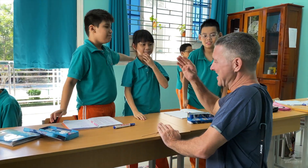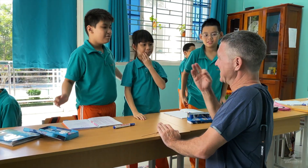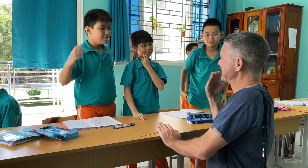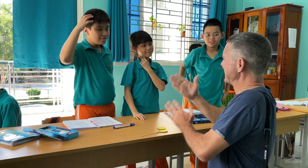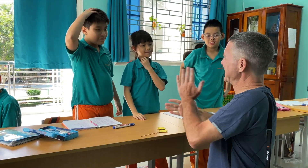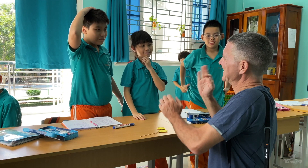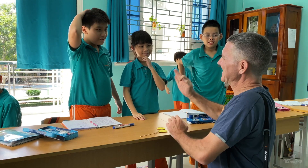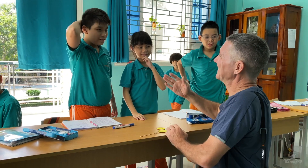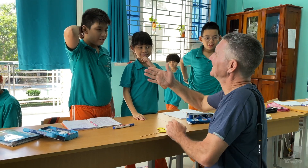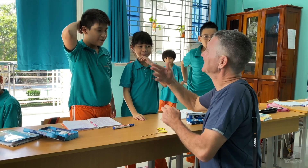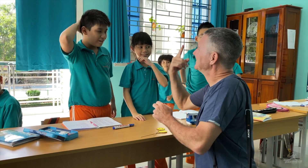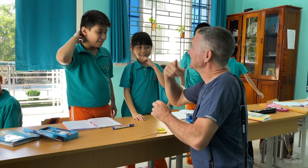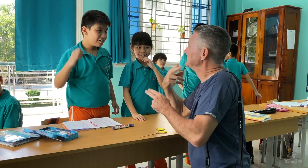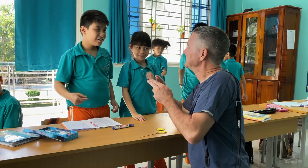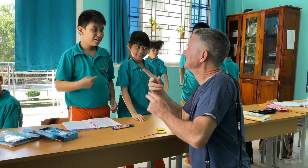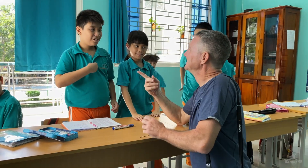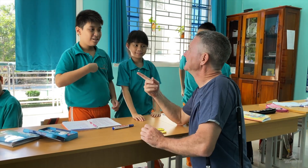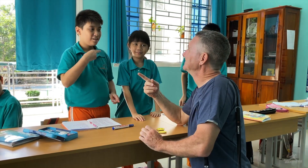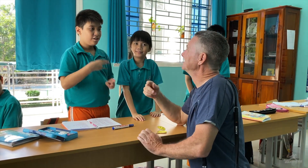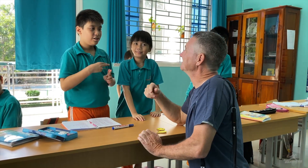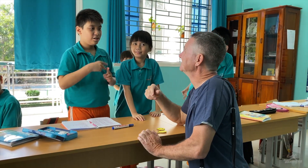Great! Good signing. What's your name?